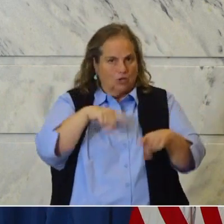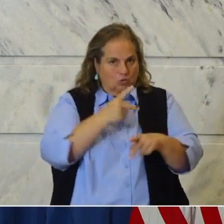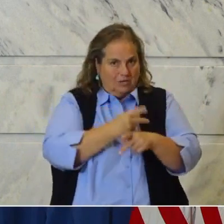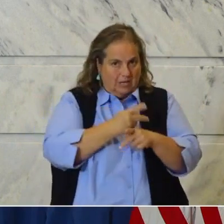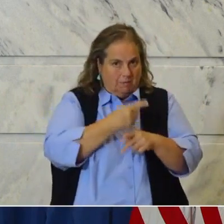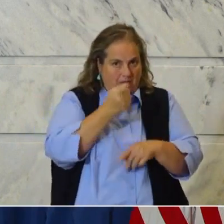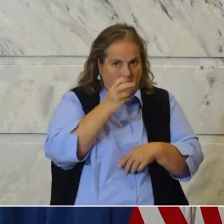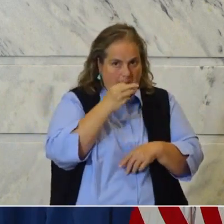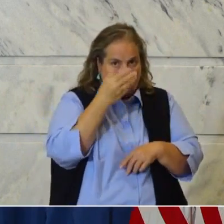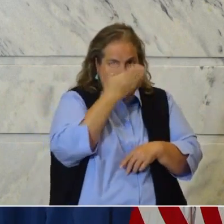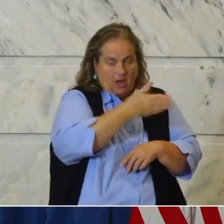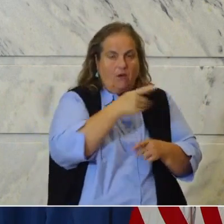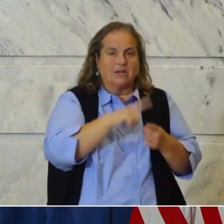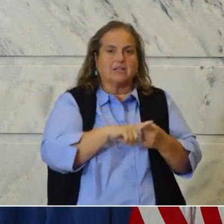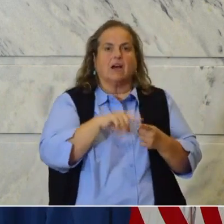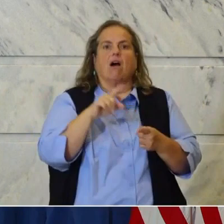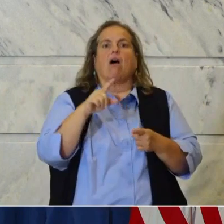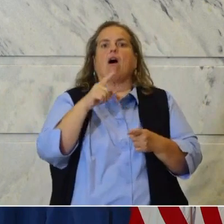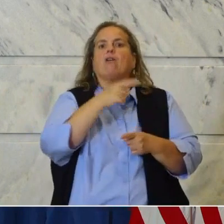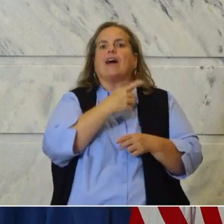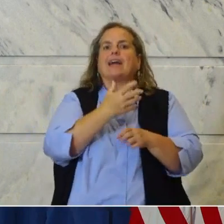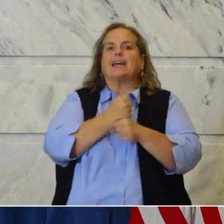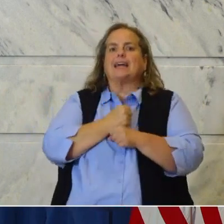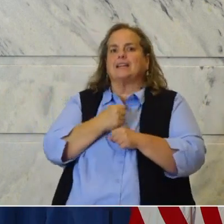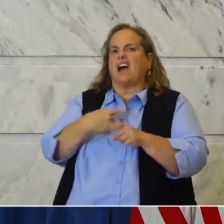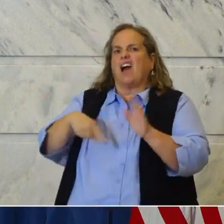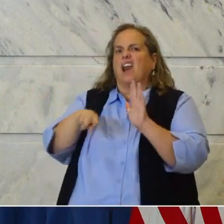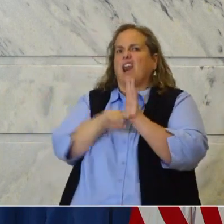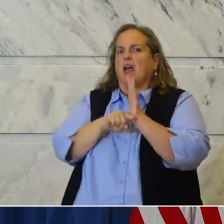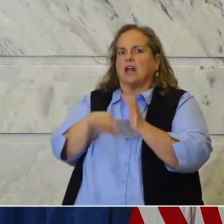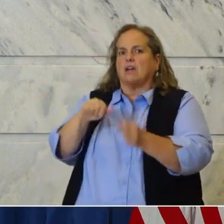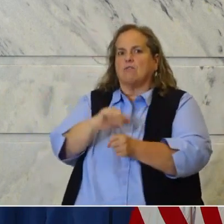passed. This also gives us the ability to put everyone in their own room,